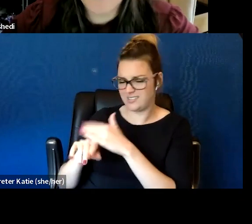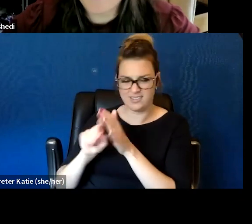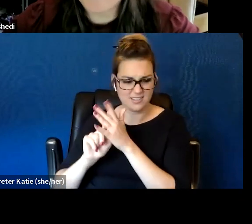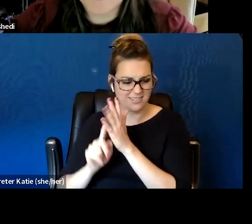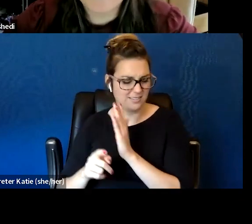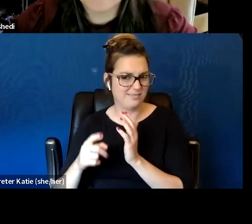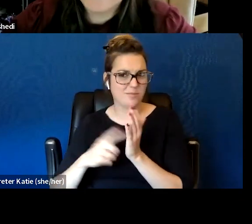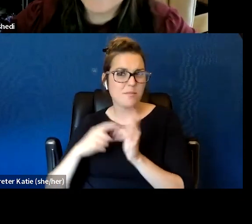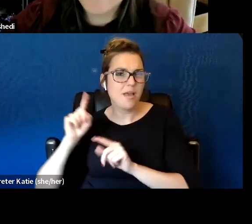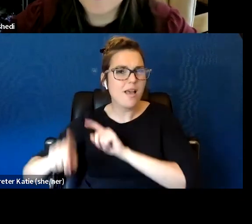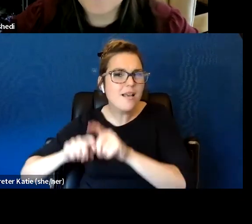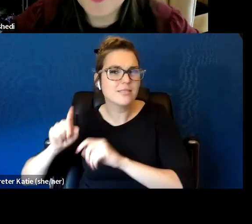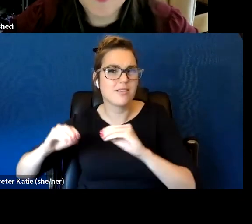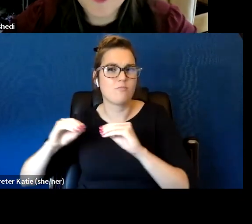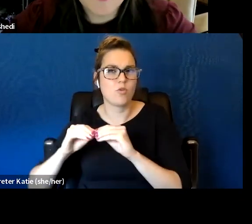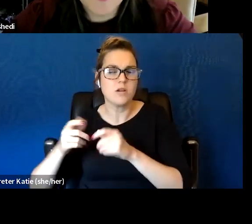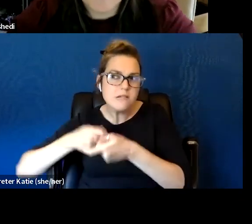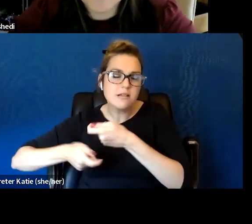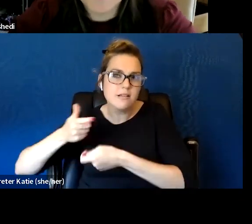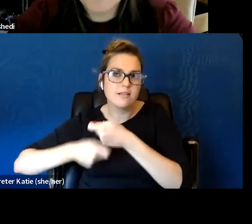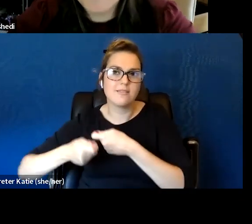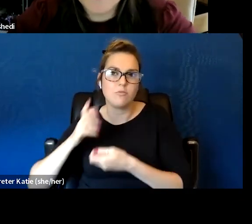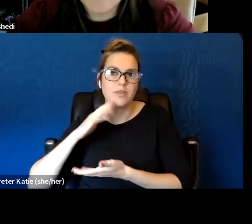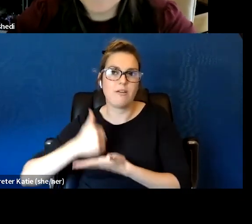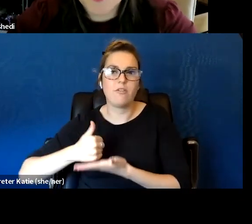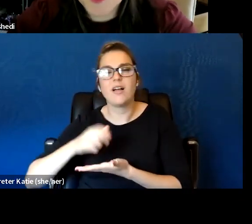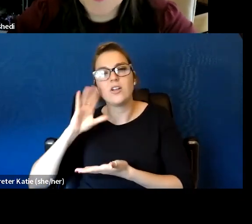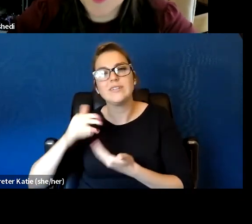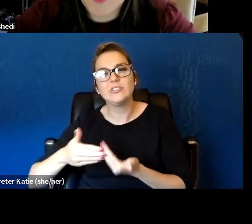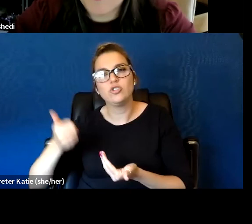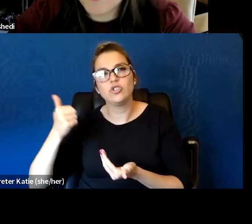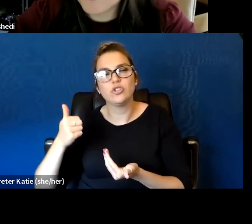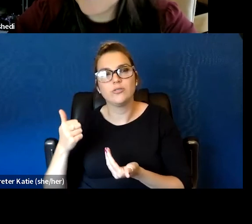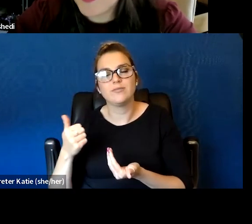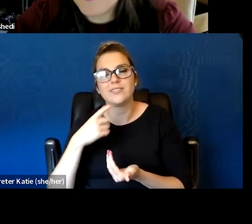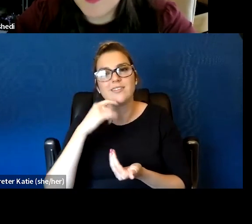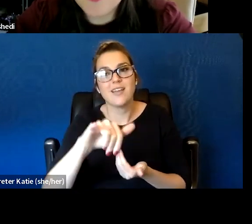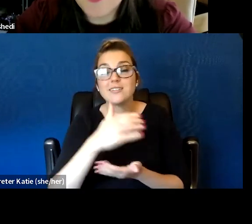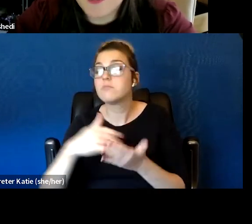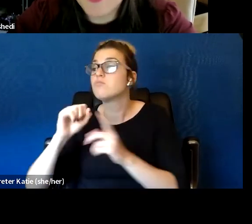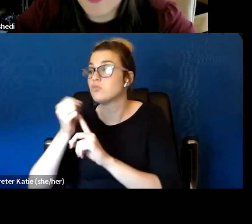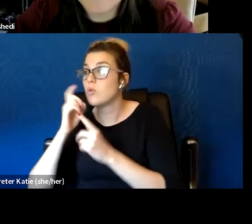And I think that's, I know it's easier said than done and also in some situations will work better than others, but that's the only thing I would add